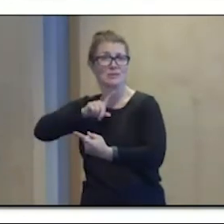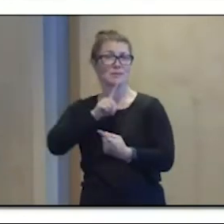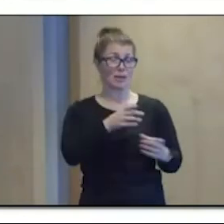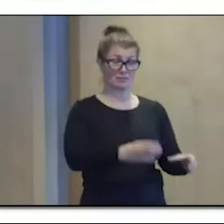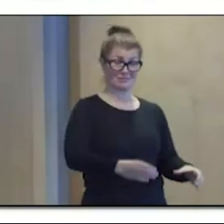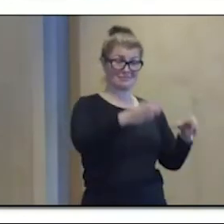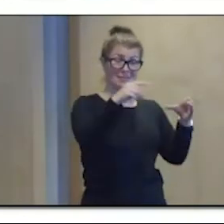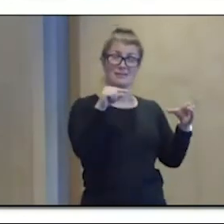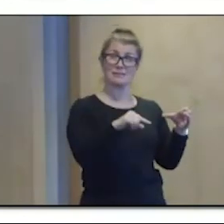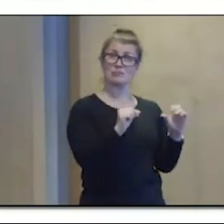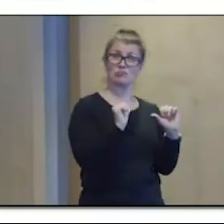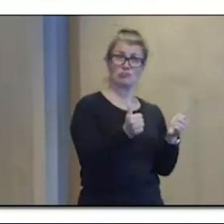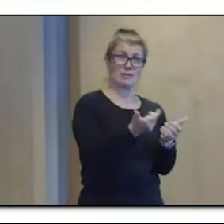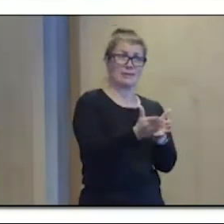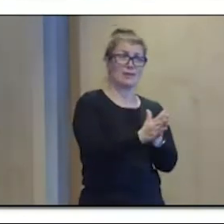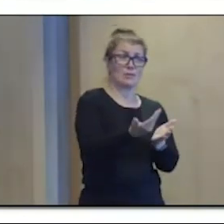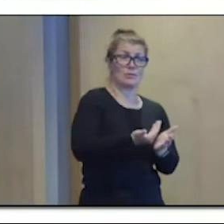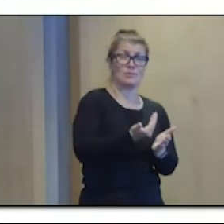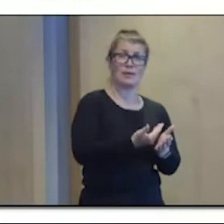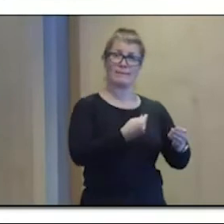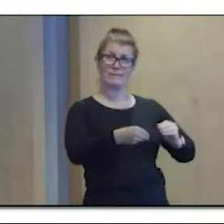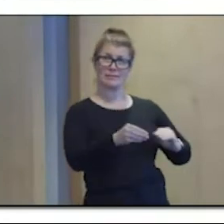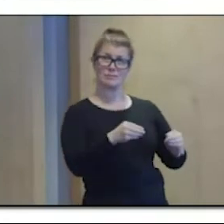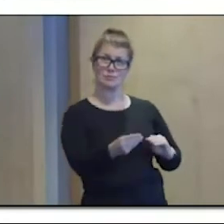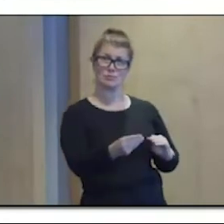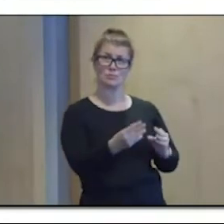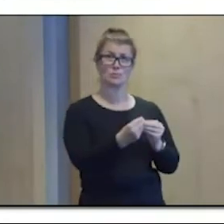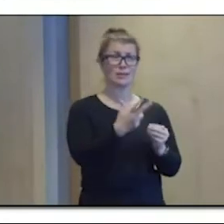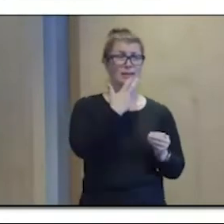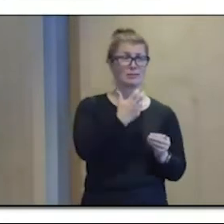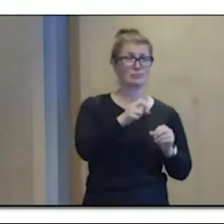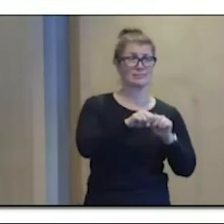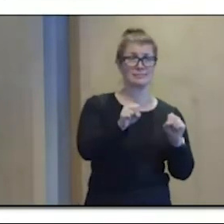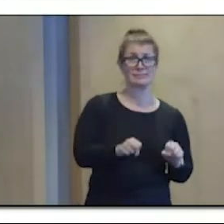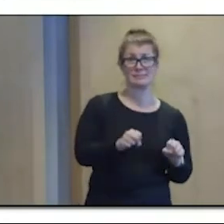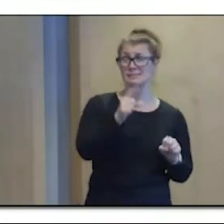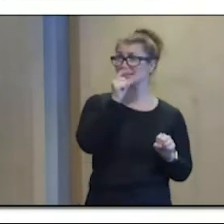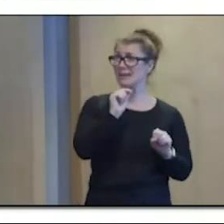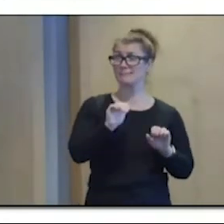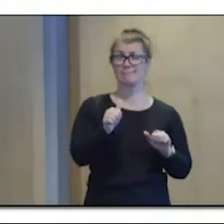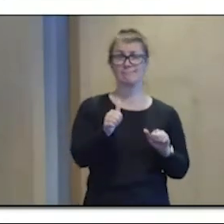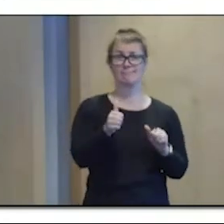of flexibility in the electricity system it can provide what's called foot room which